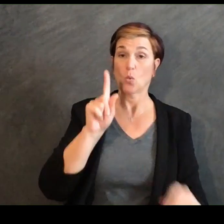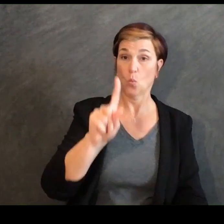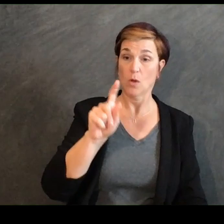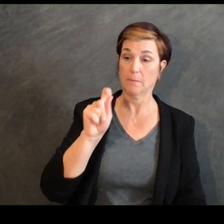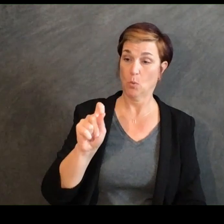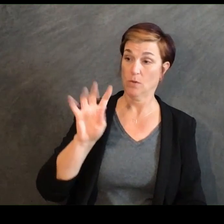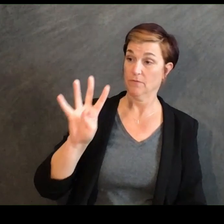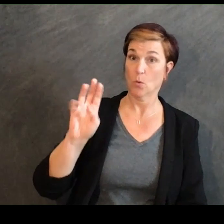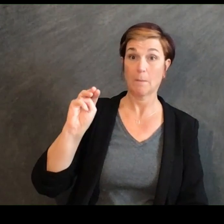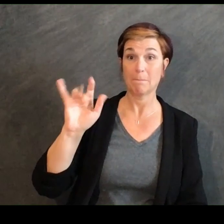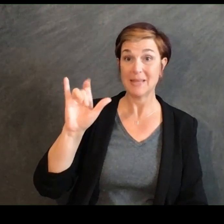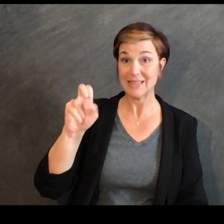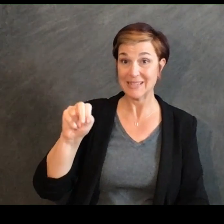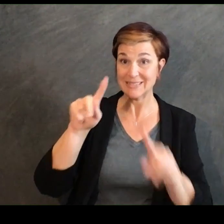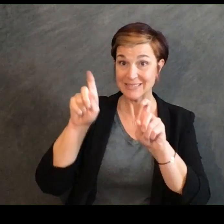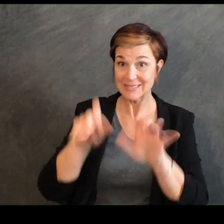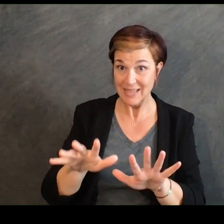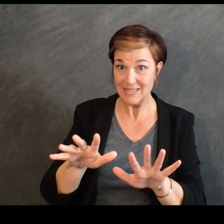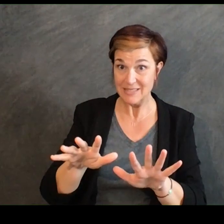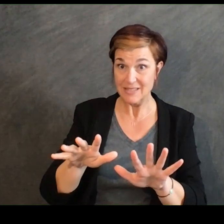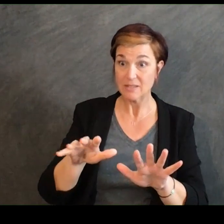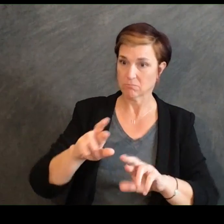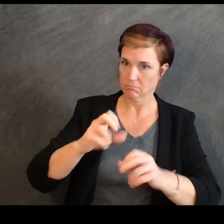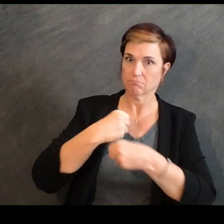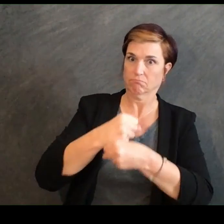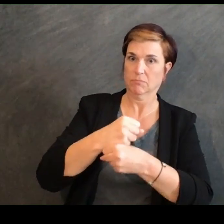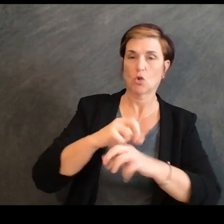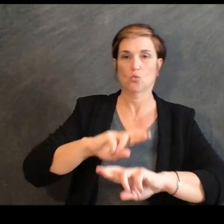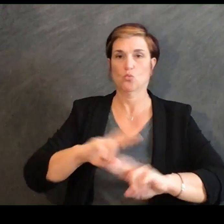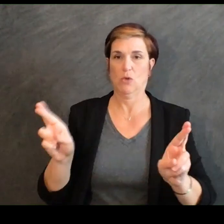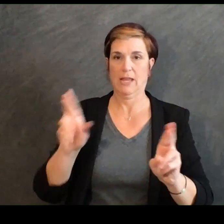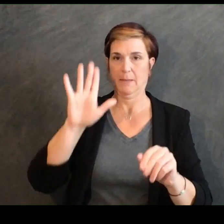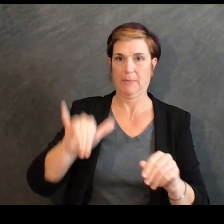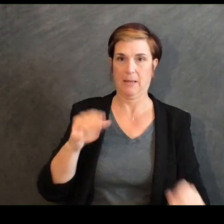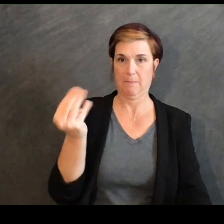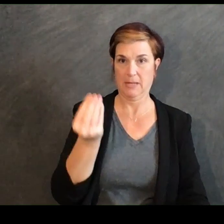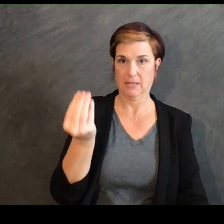next week and five million within a month I doubt we'll need anywhere near